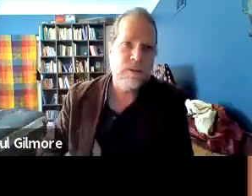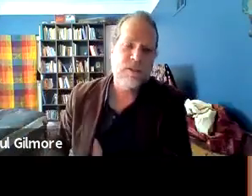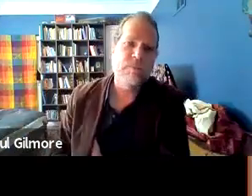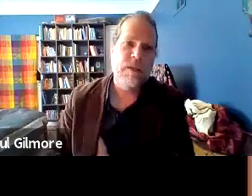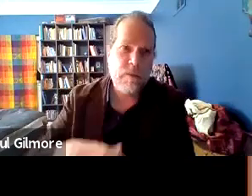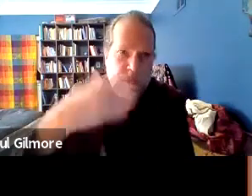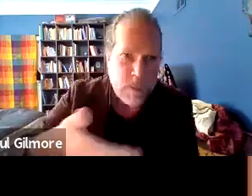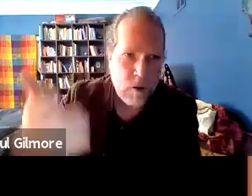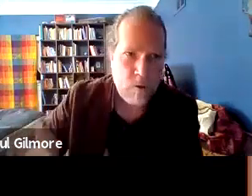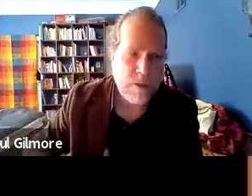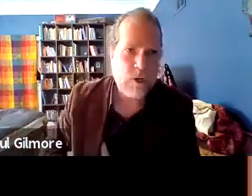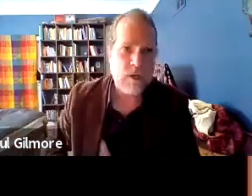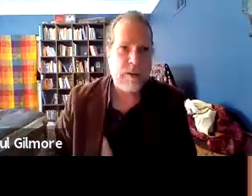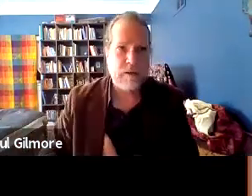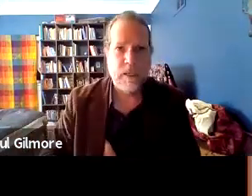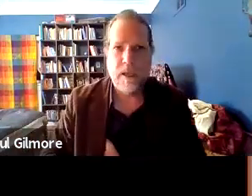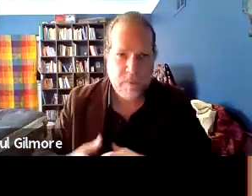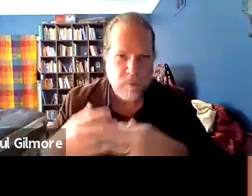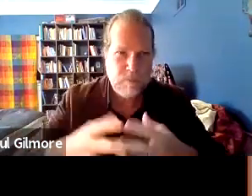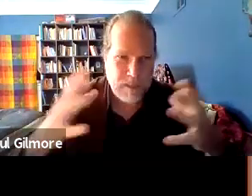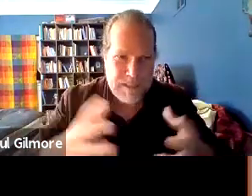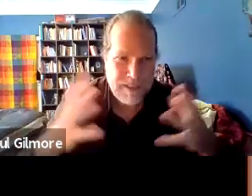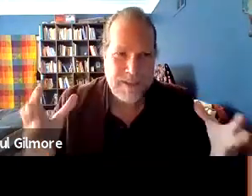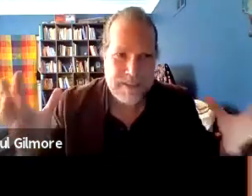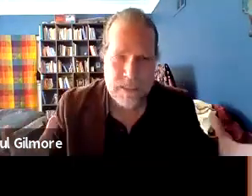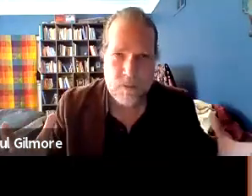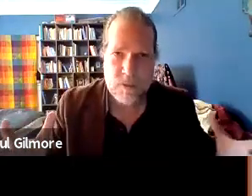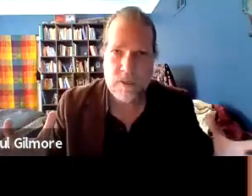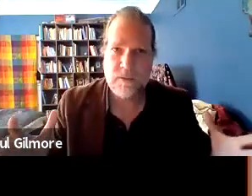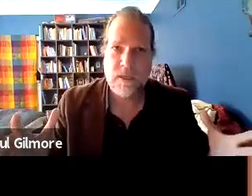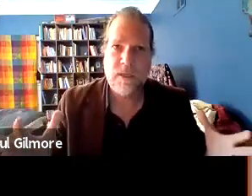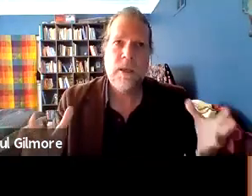this is something that we always talk about. We it's not like it's a secret or anything.